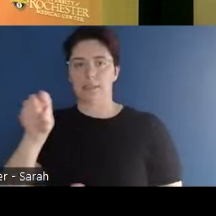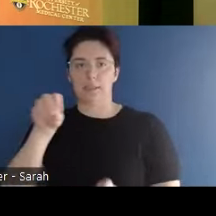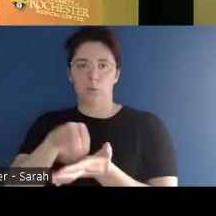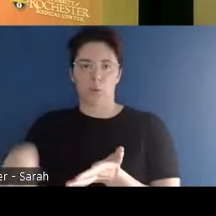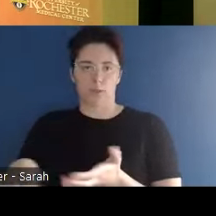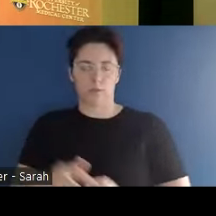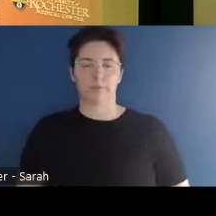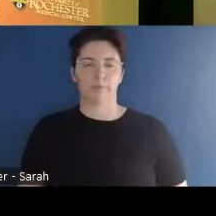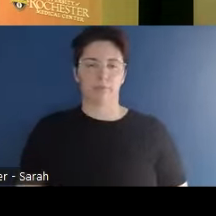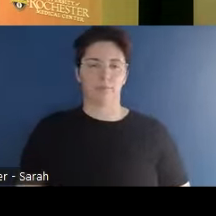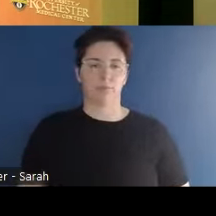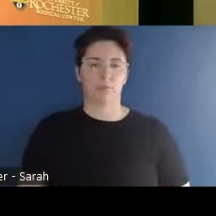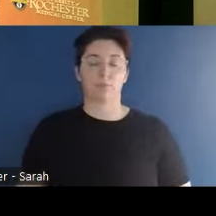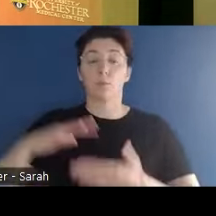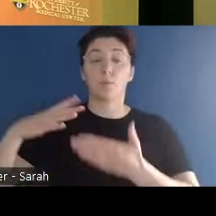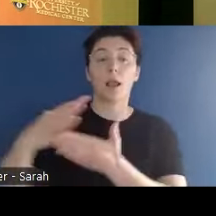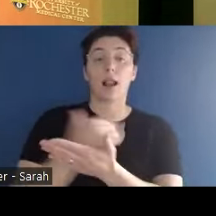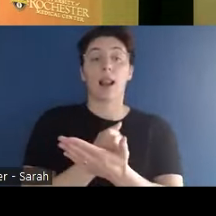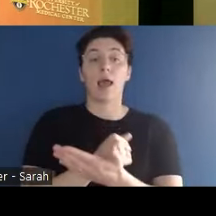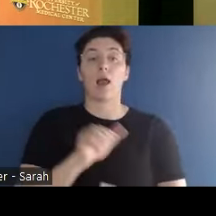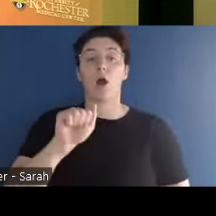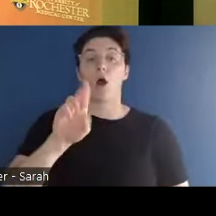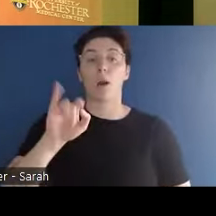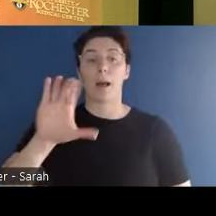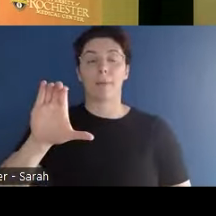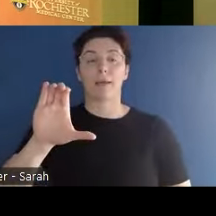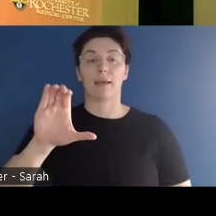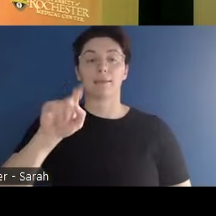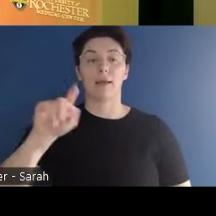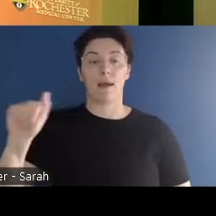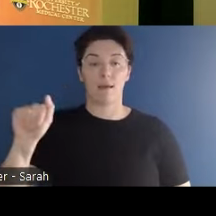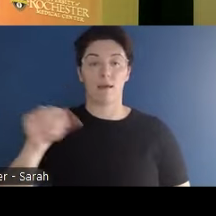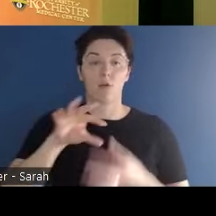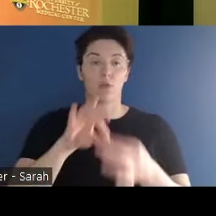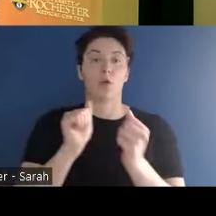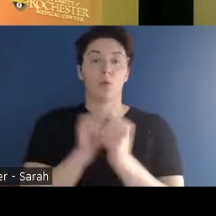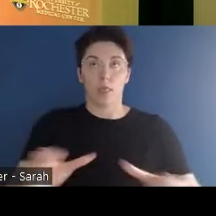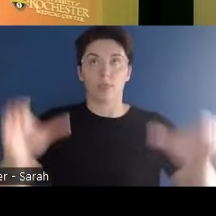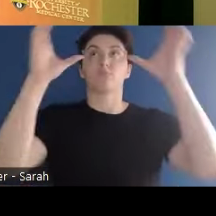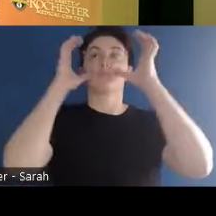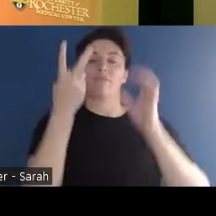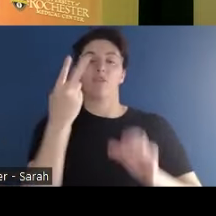to collect autonomic data to a virtual social scene in children we saw evidence for concordance